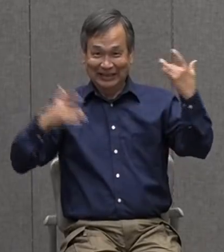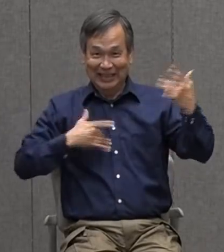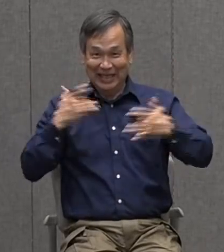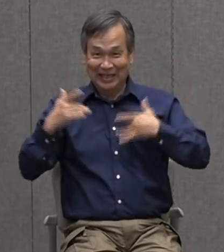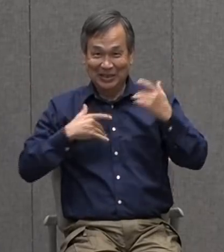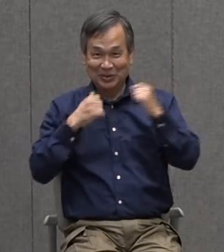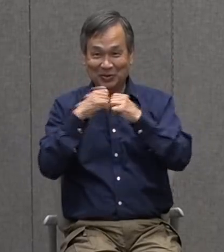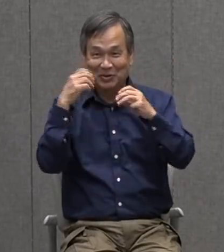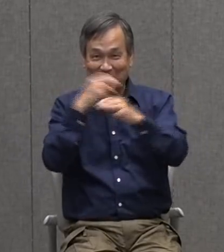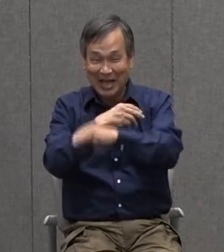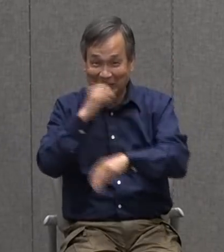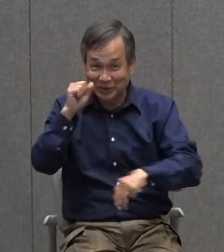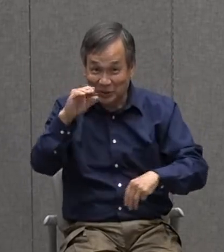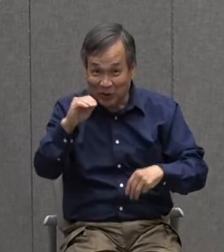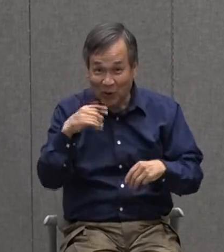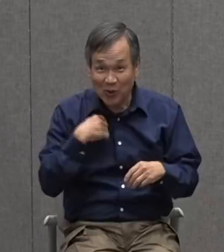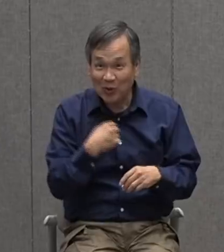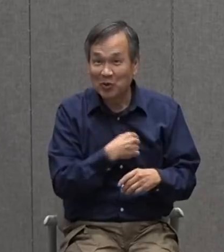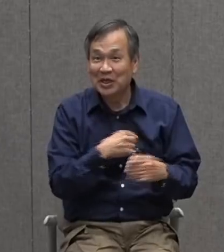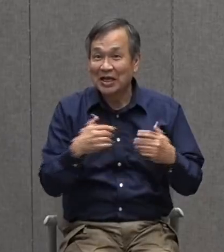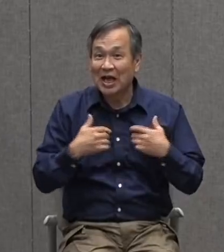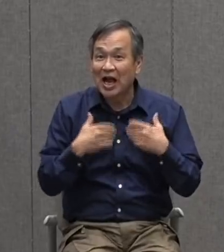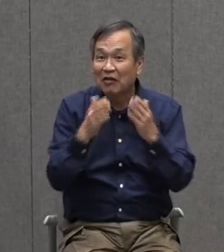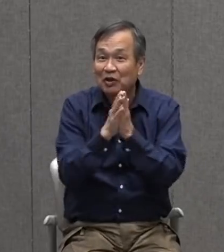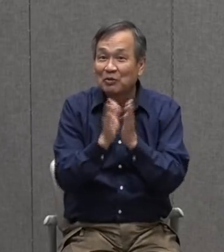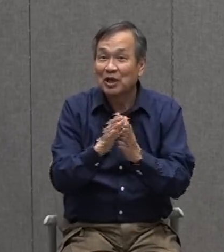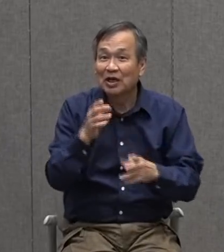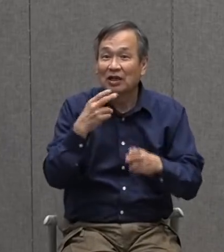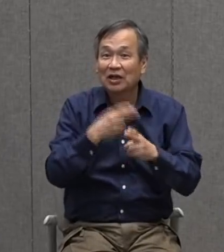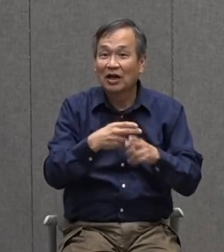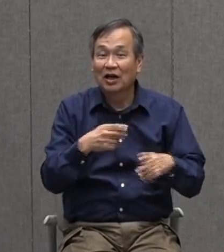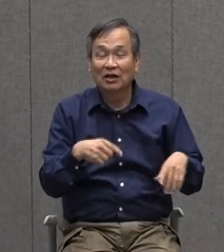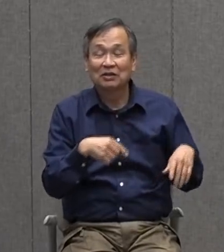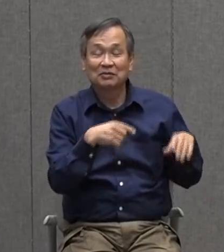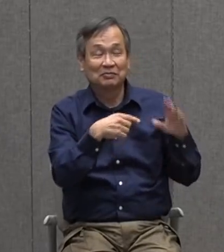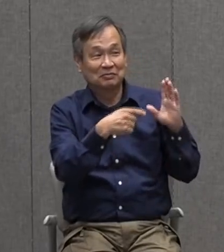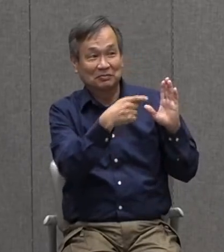So we have a book called "Anno's Magic Seeds".